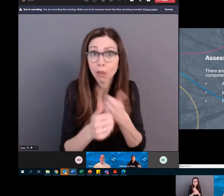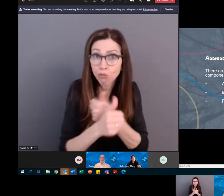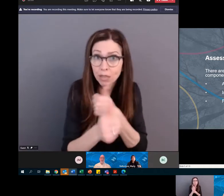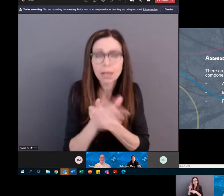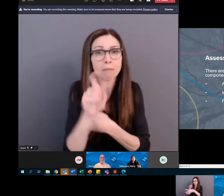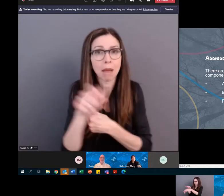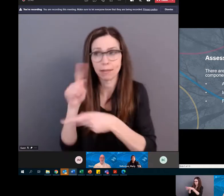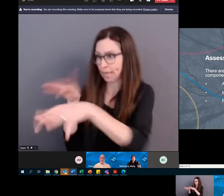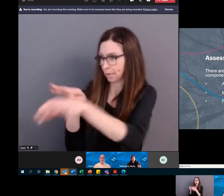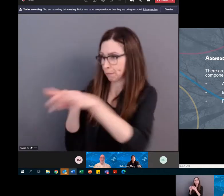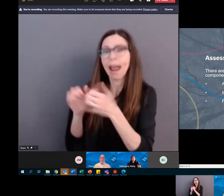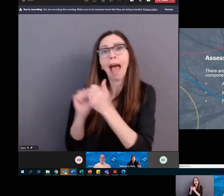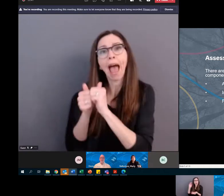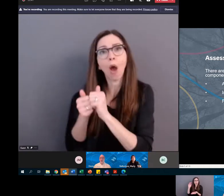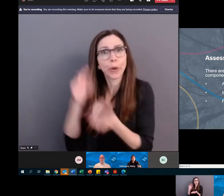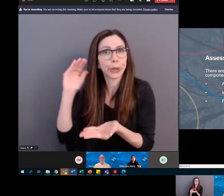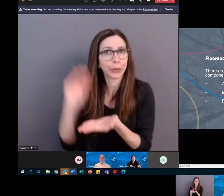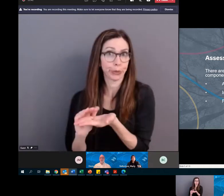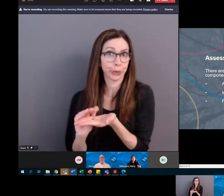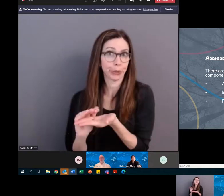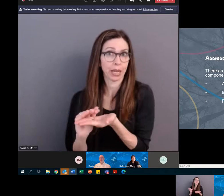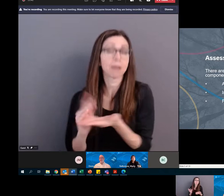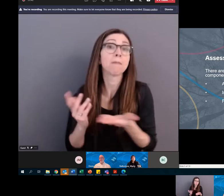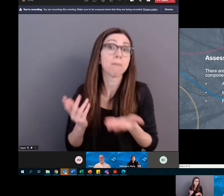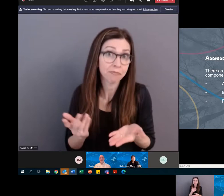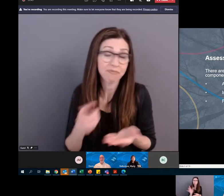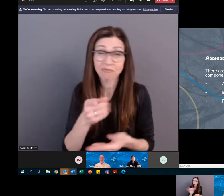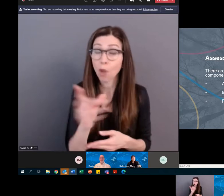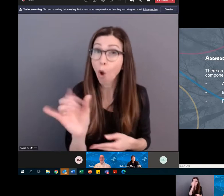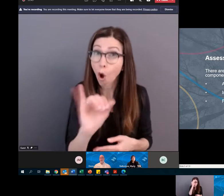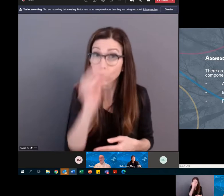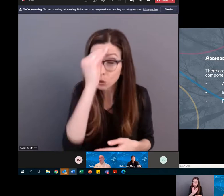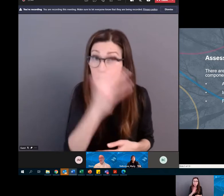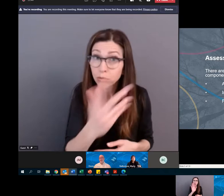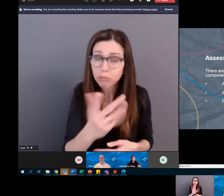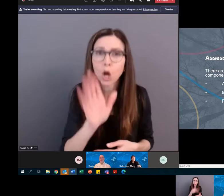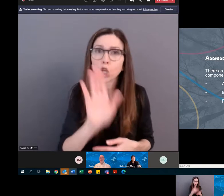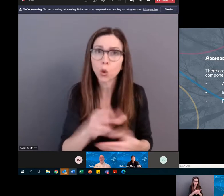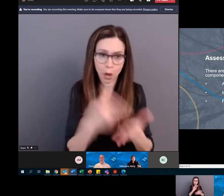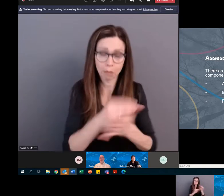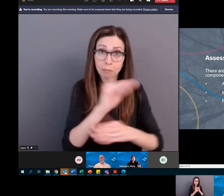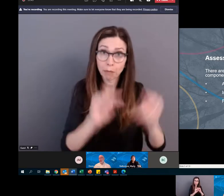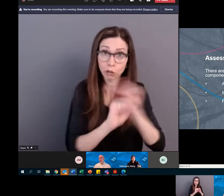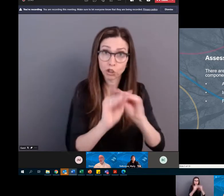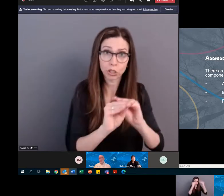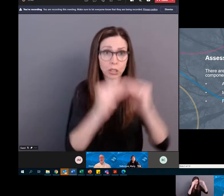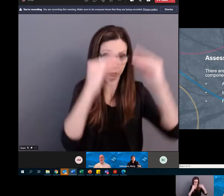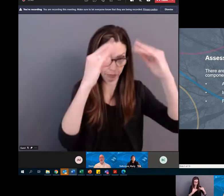proposed in your budget must match the revenues listed. This